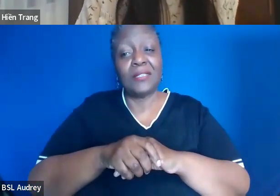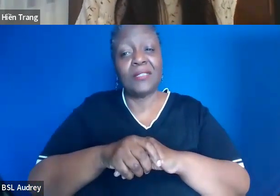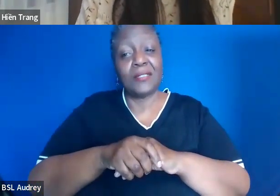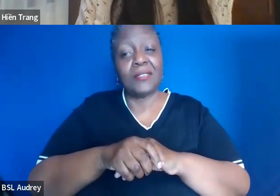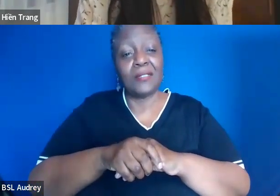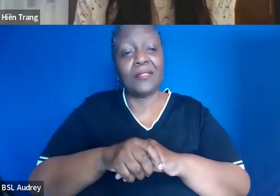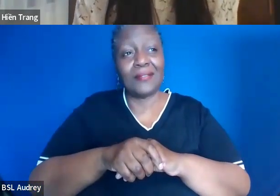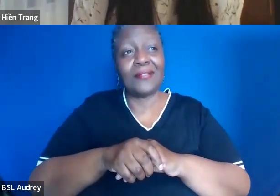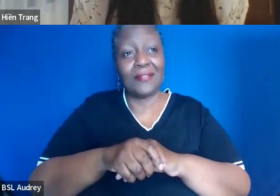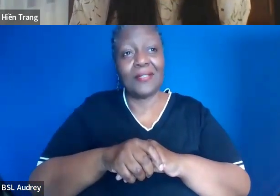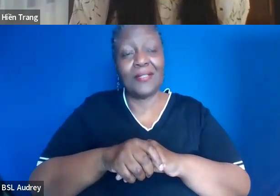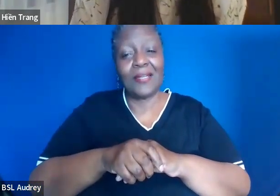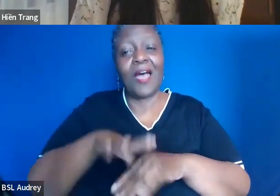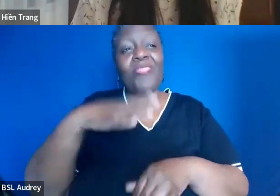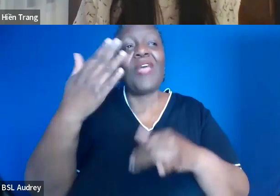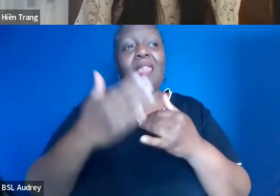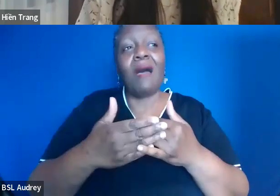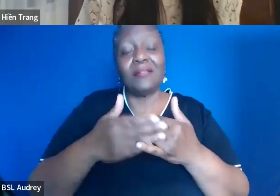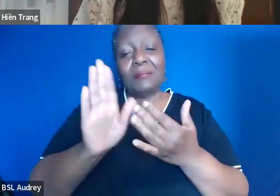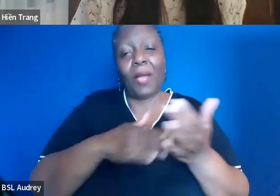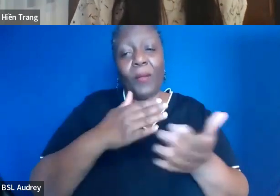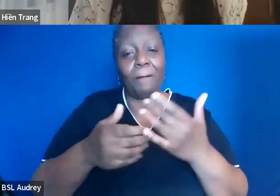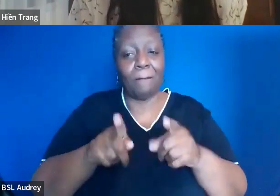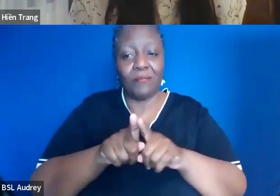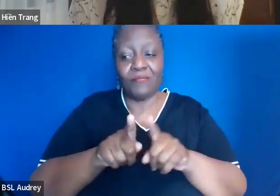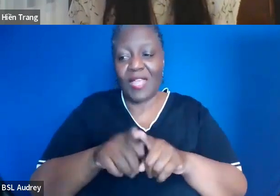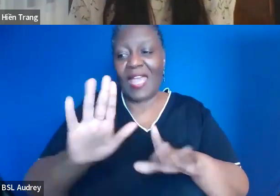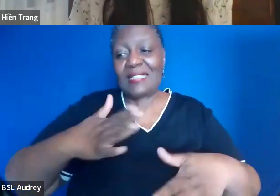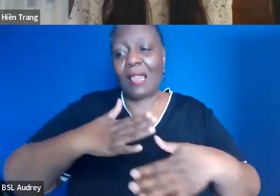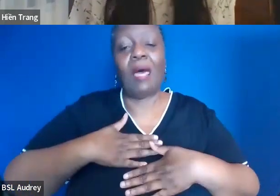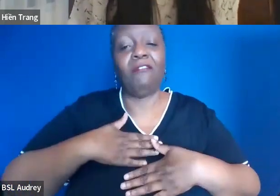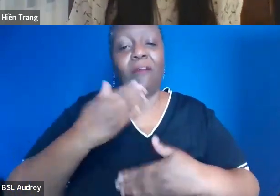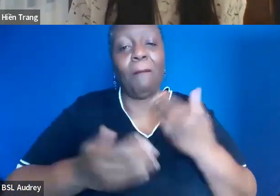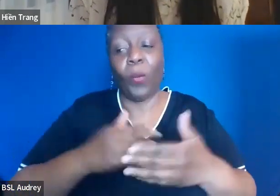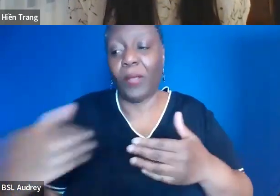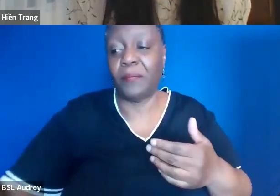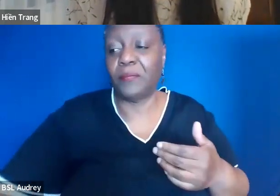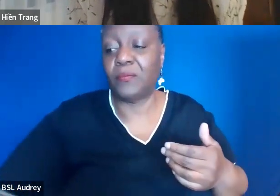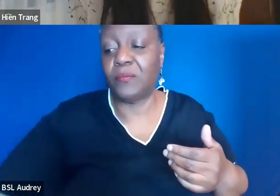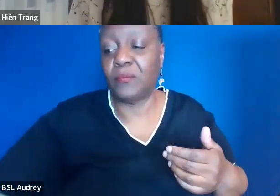and the last poem is a love poem An unlost key